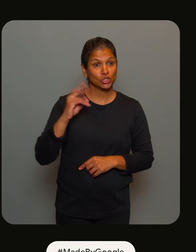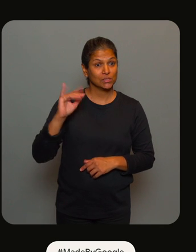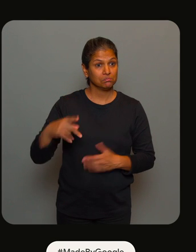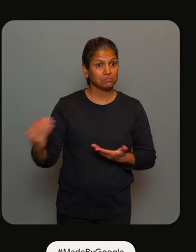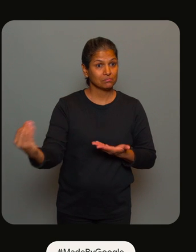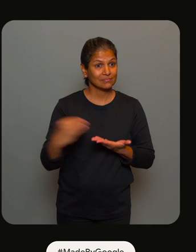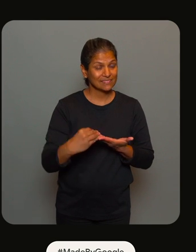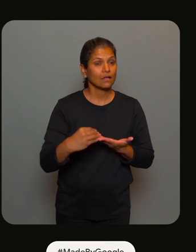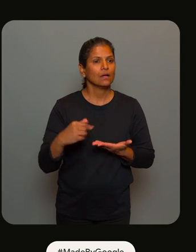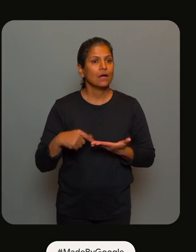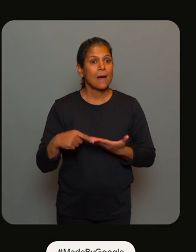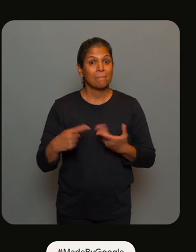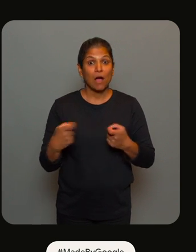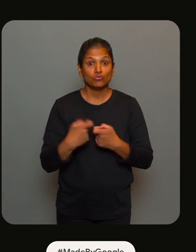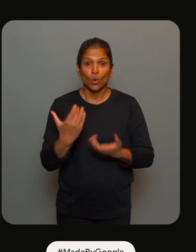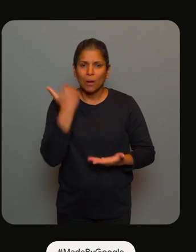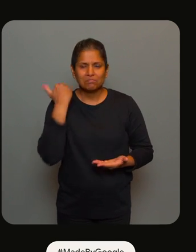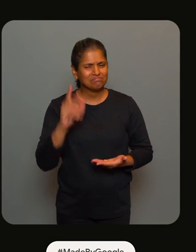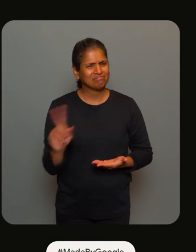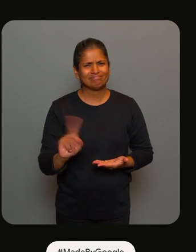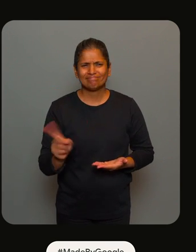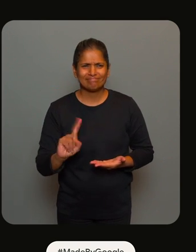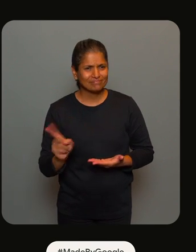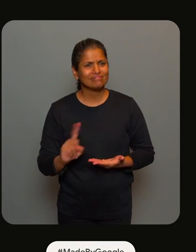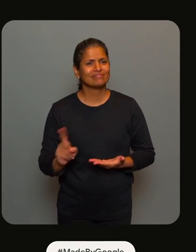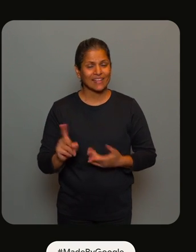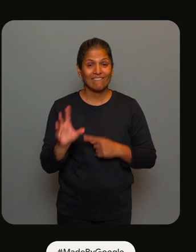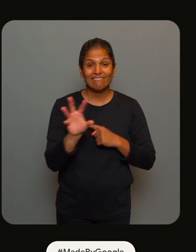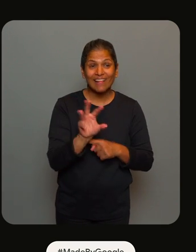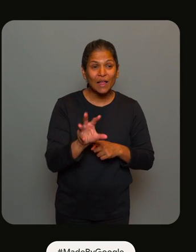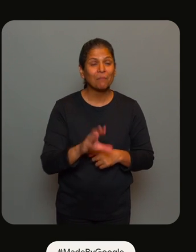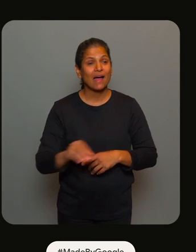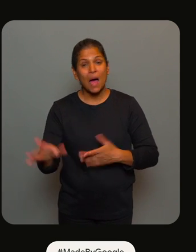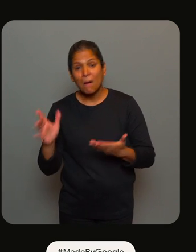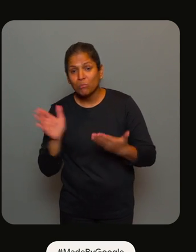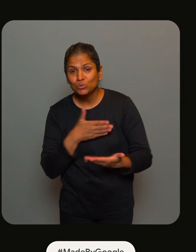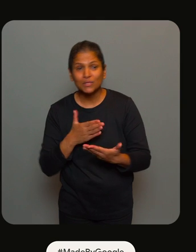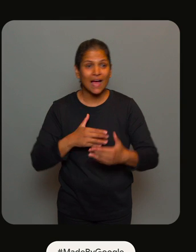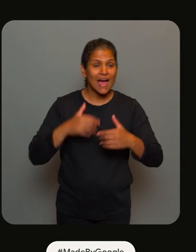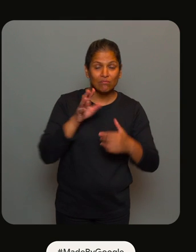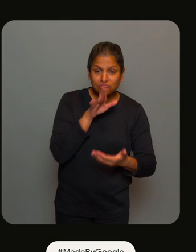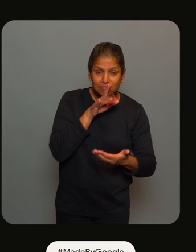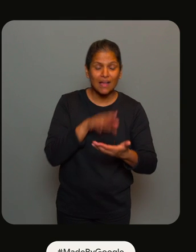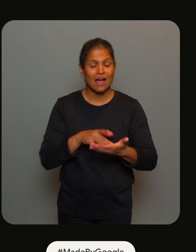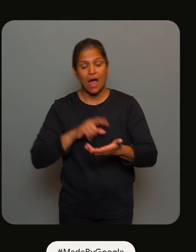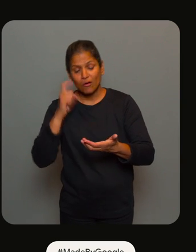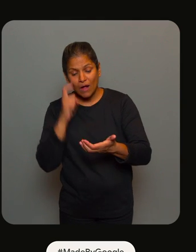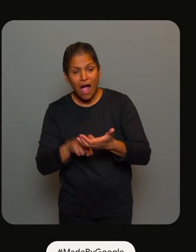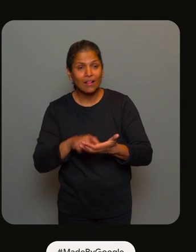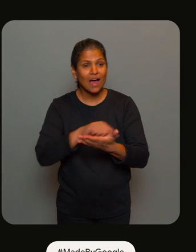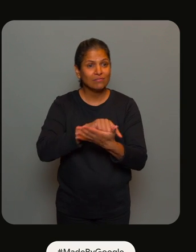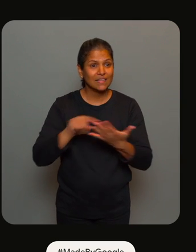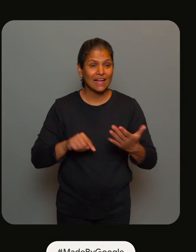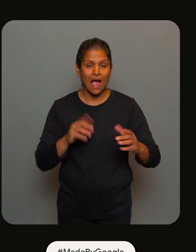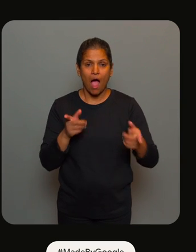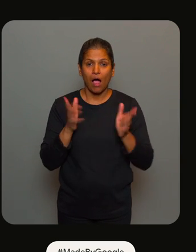everyday phone activities, like recording videos, streaming music, speech recognition, and translating conversations.